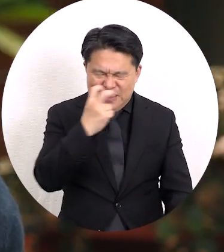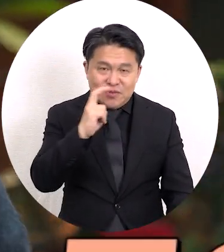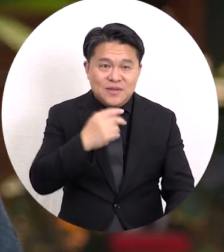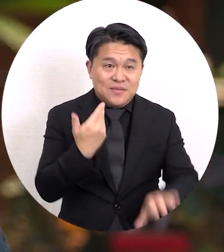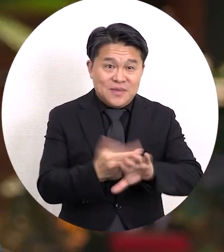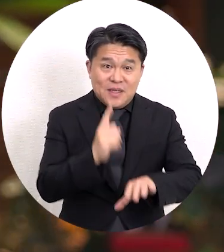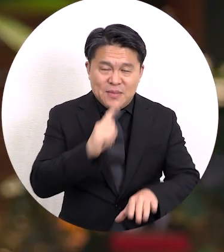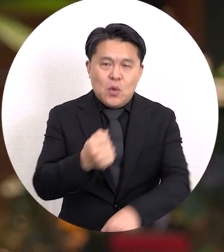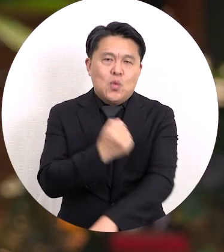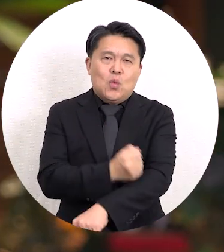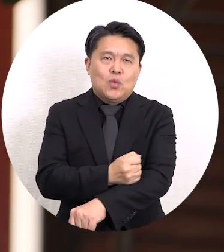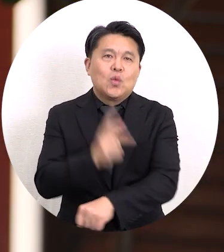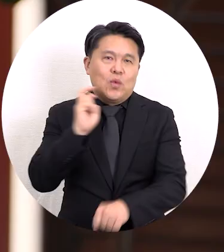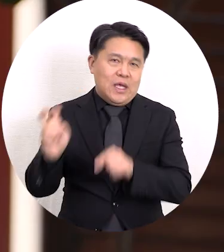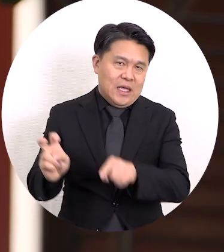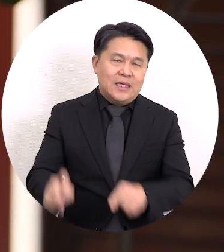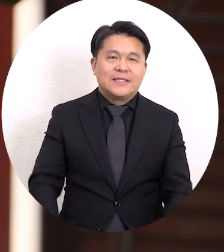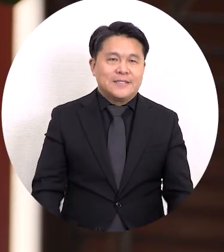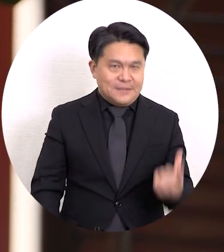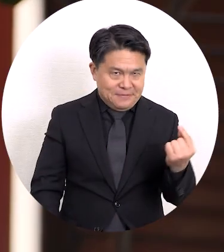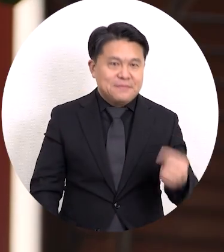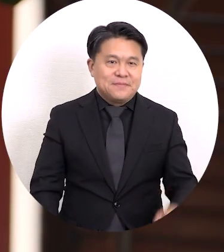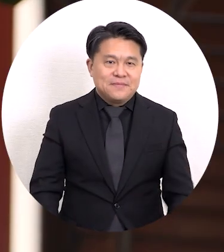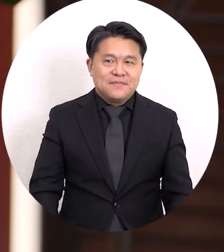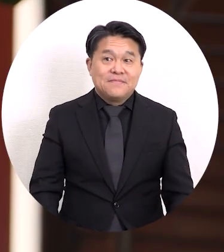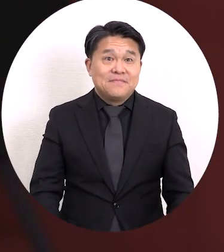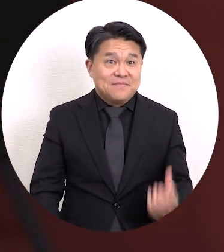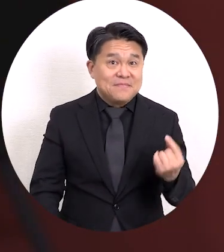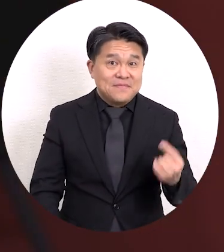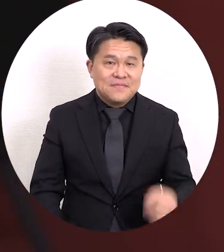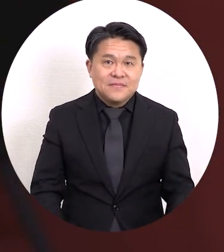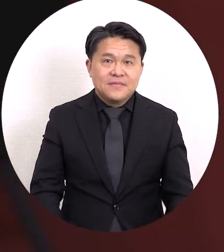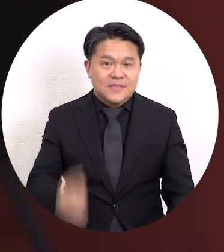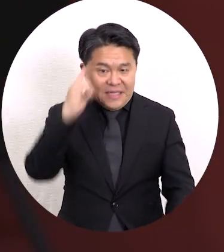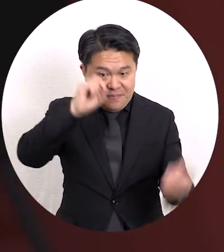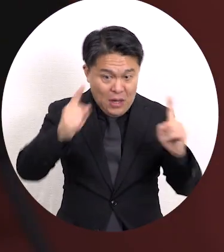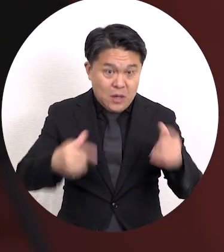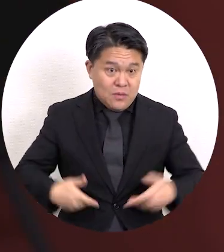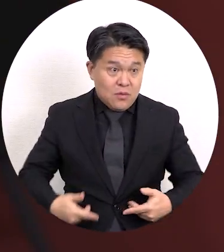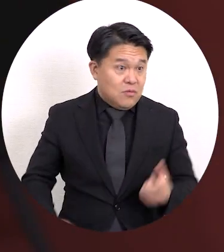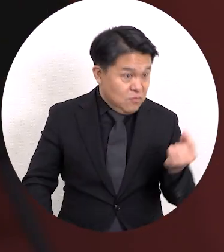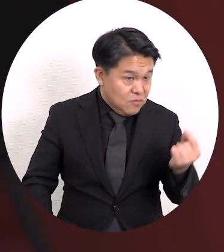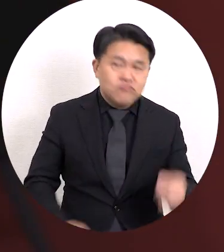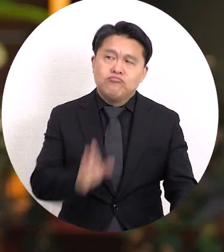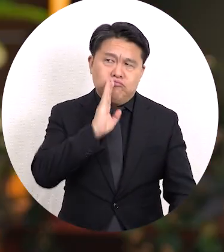a work song. Exactly, it makes you stay fully alert. Since it keeps you fully alert,